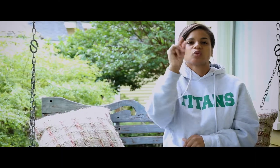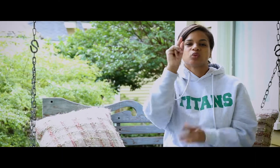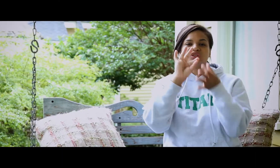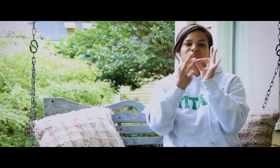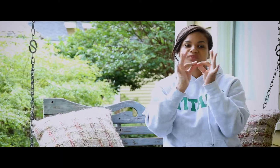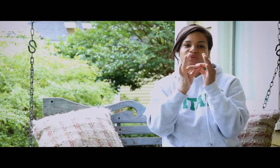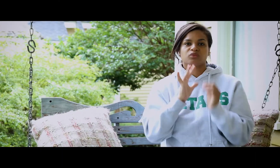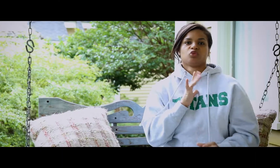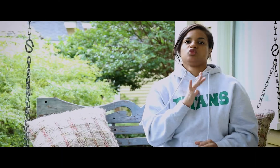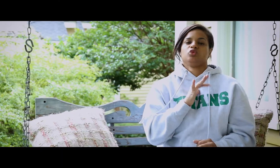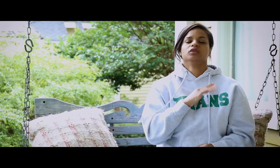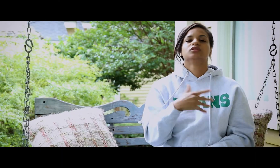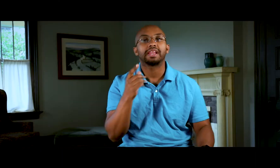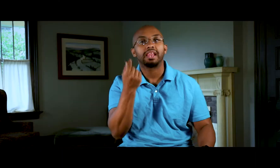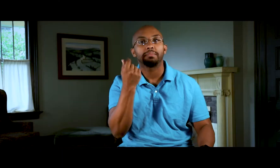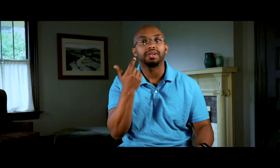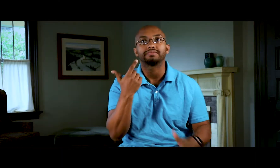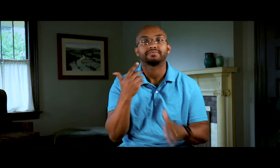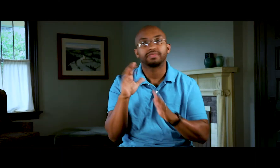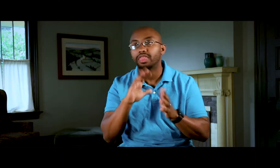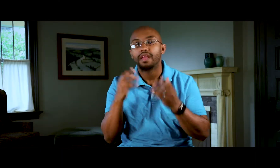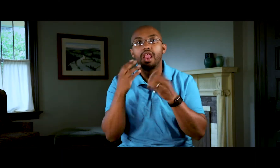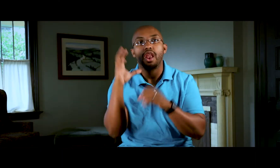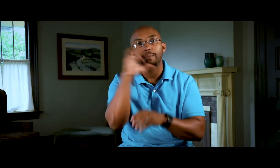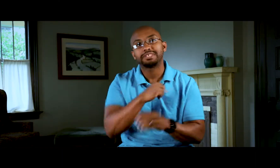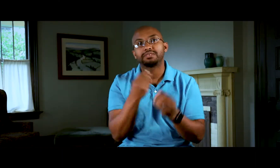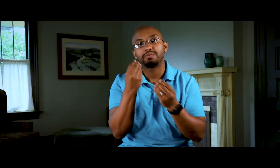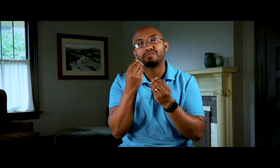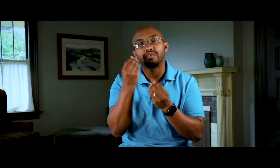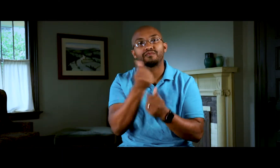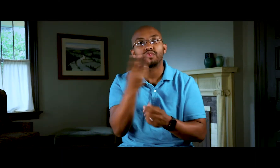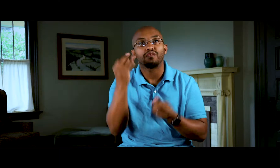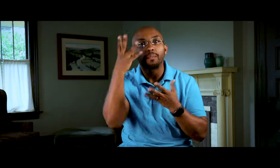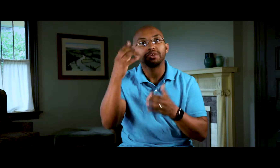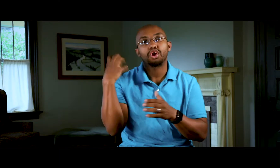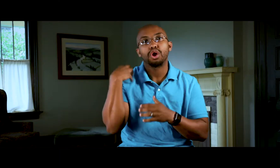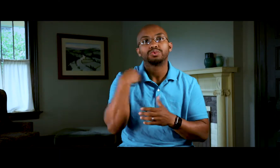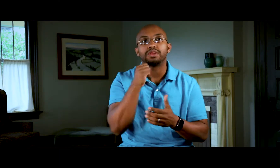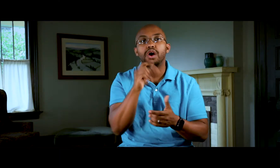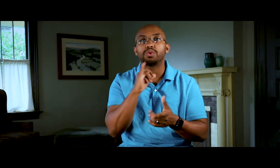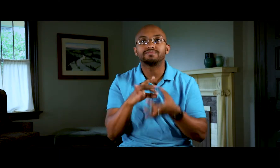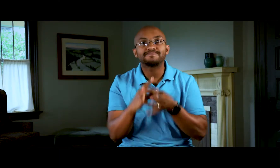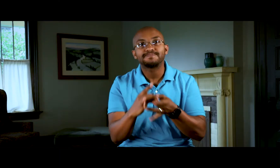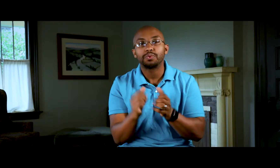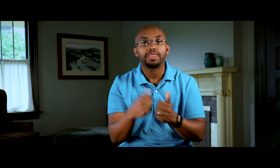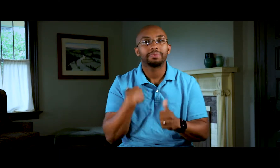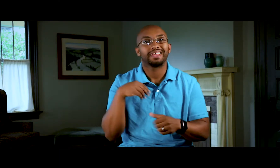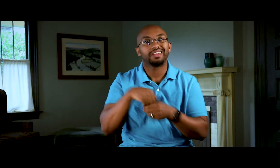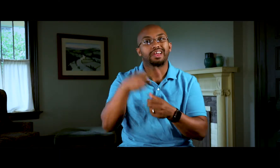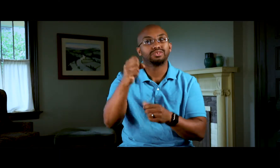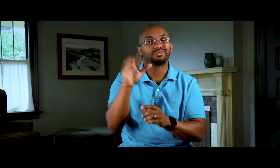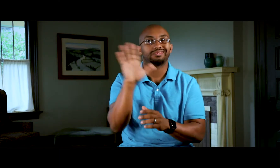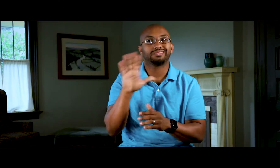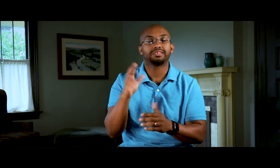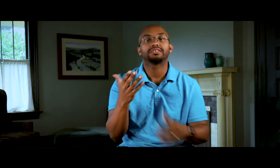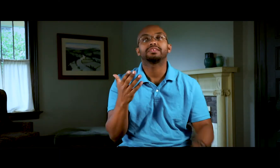15 or 20 interpreters. I missed some information, and I didn't really have a good relationship with my coach.